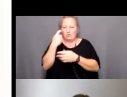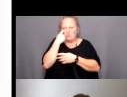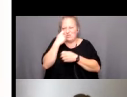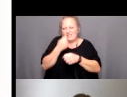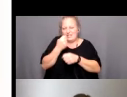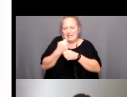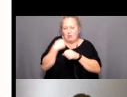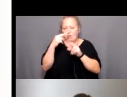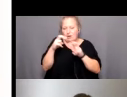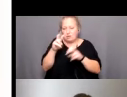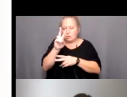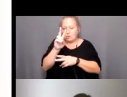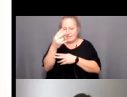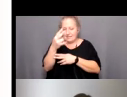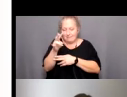we analyzed, 2017.